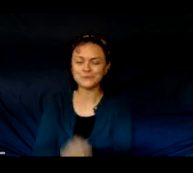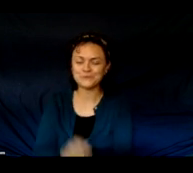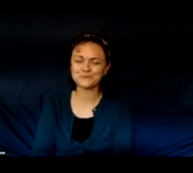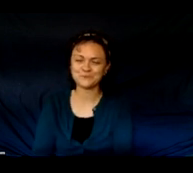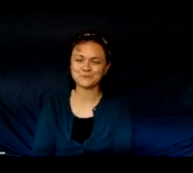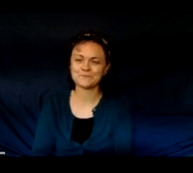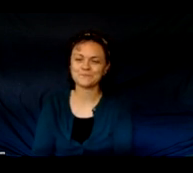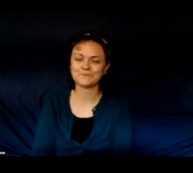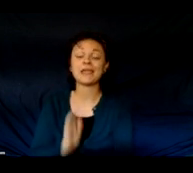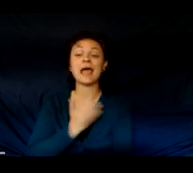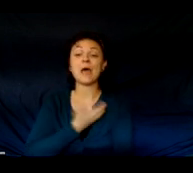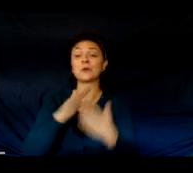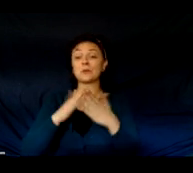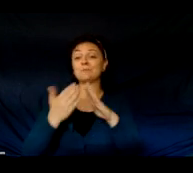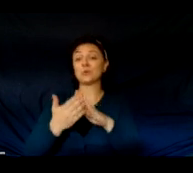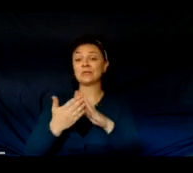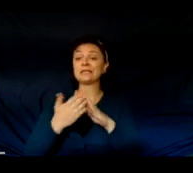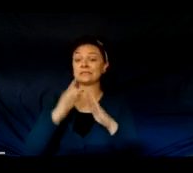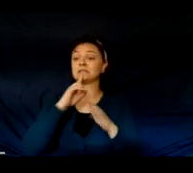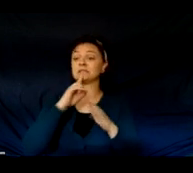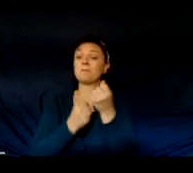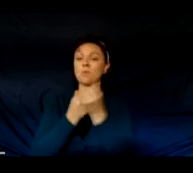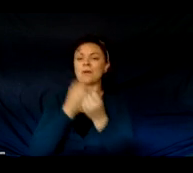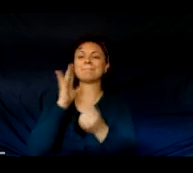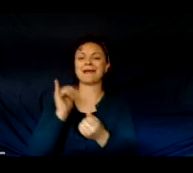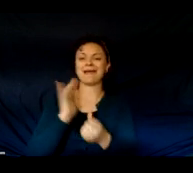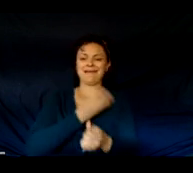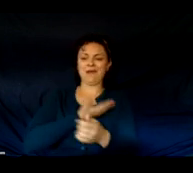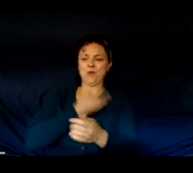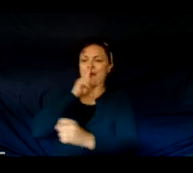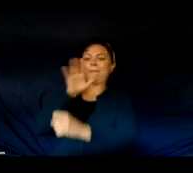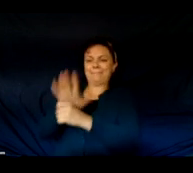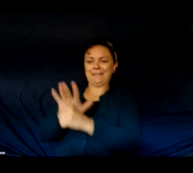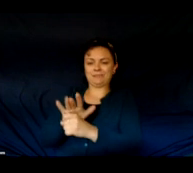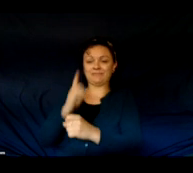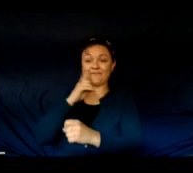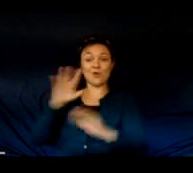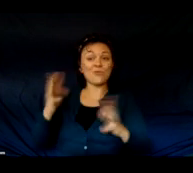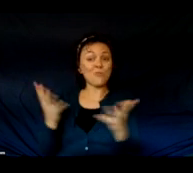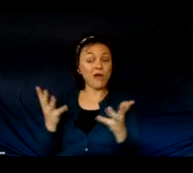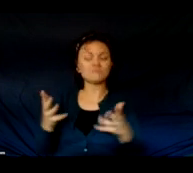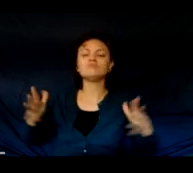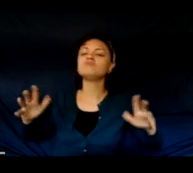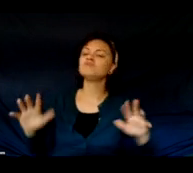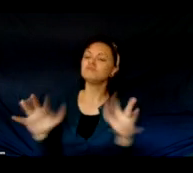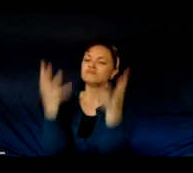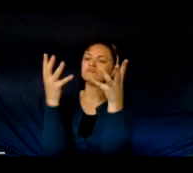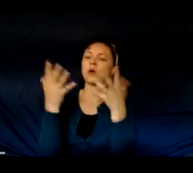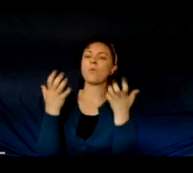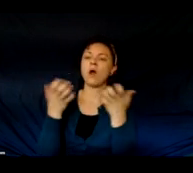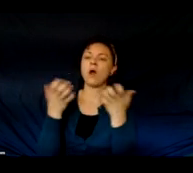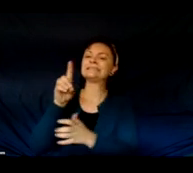supported by our commitment to uplifting participatory leadership of disability organizations